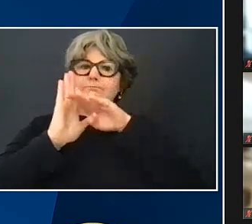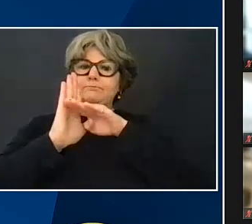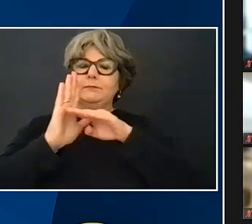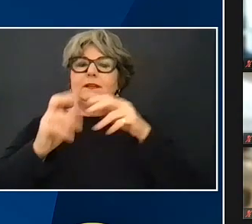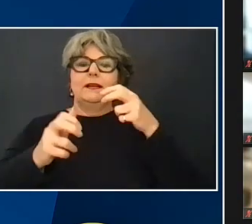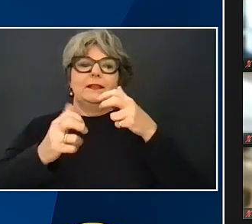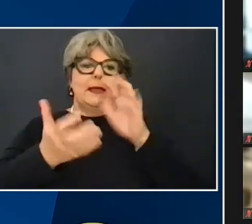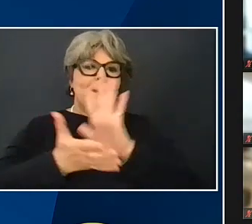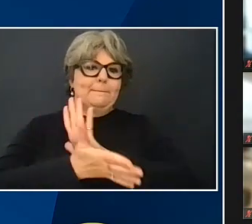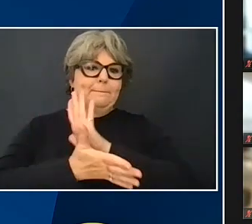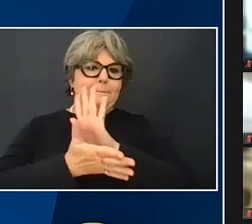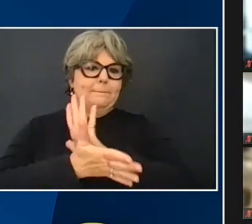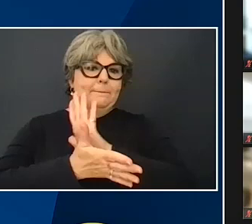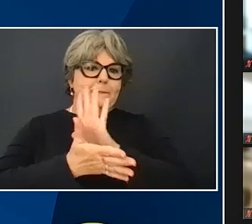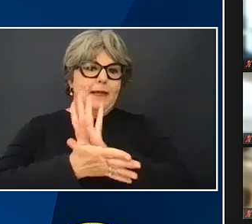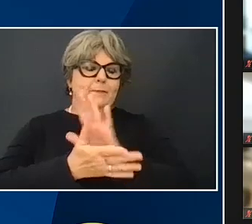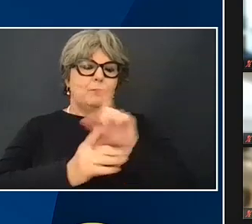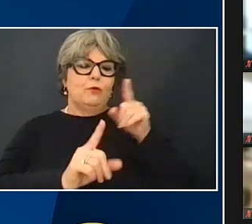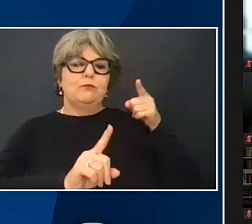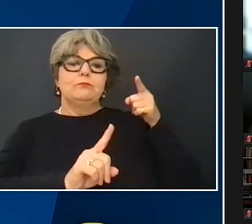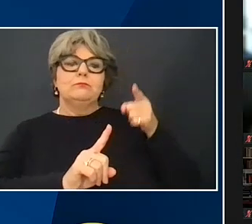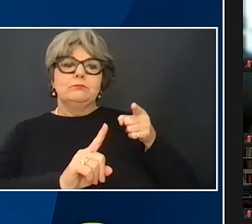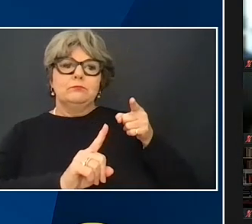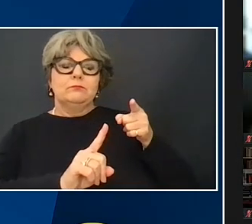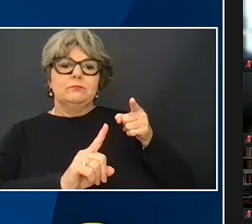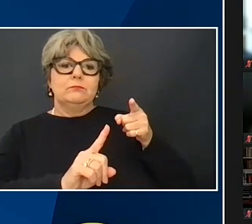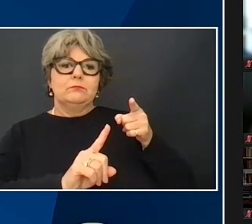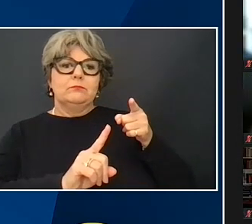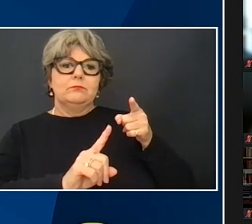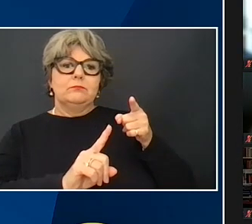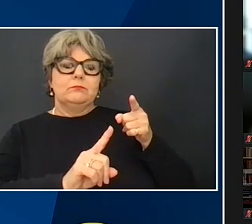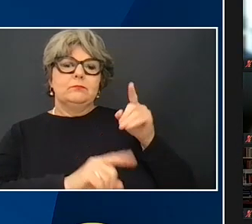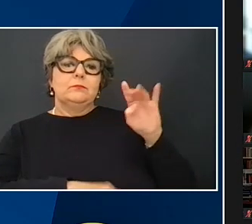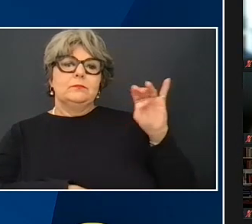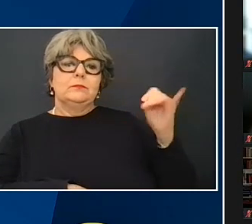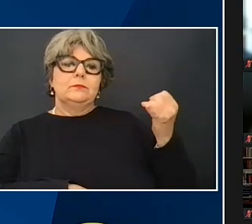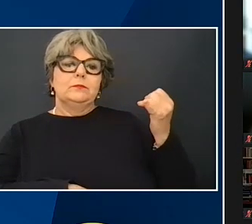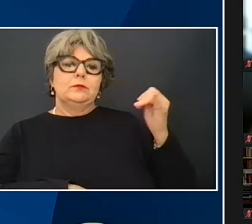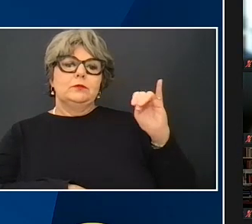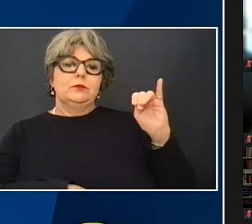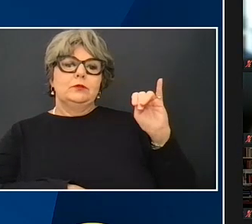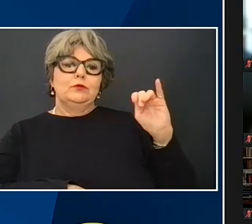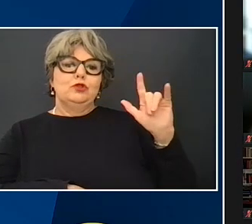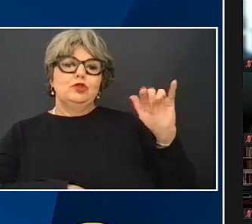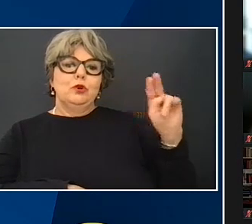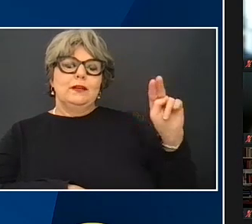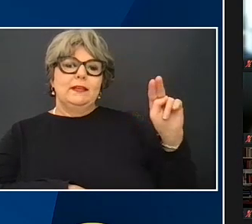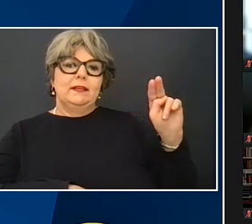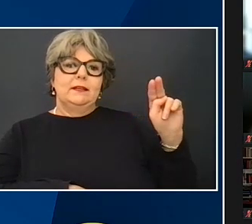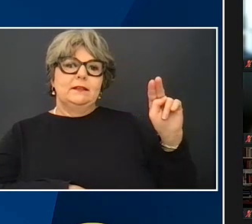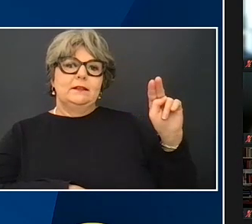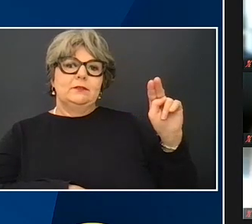over firstly to Jillian Klein once we turn it over to the committee as she was last in our queue when we ended things for